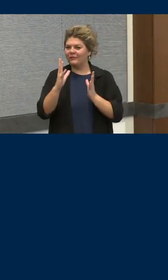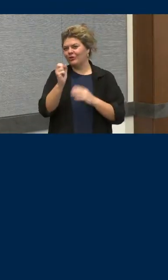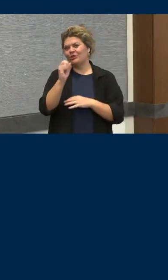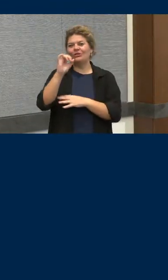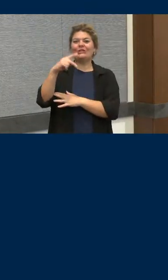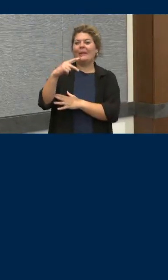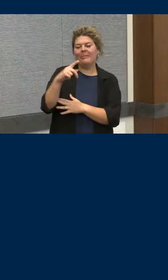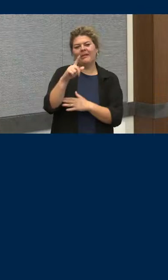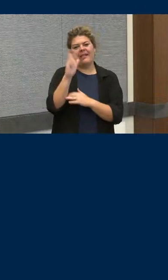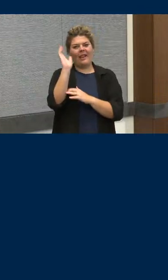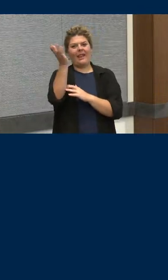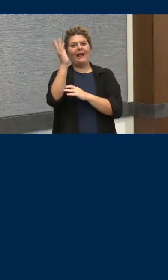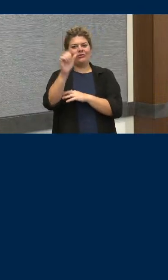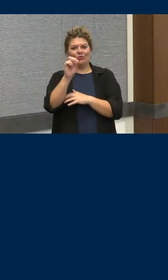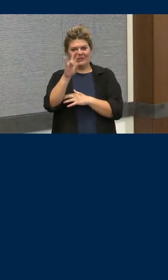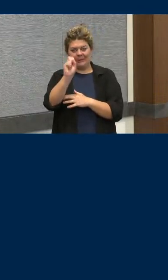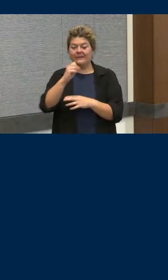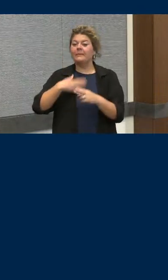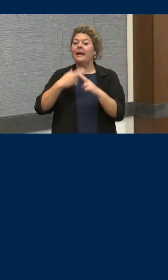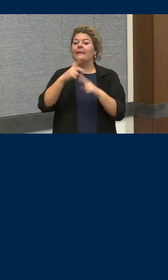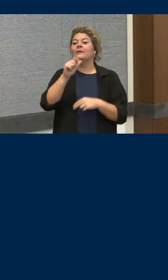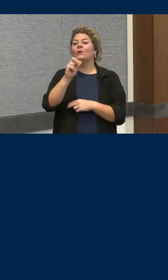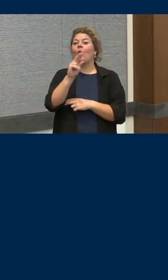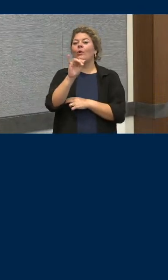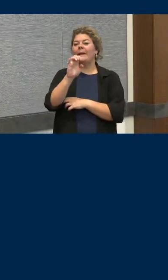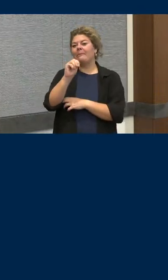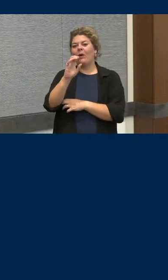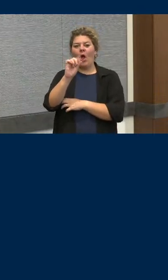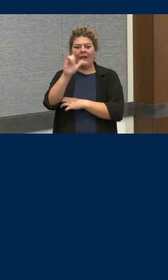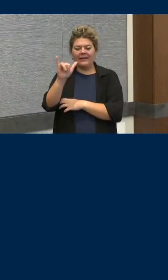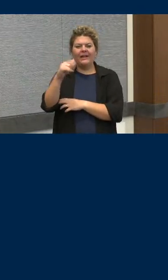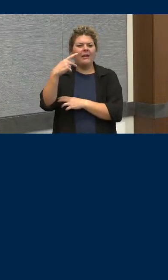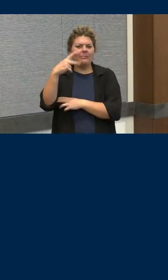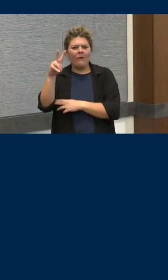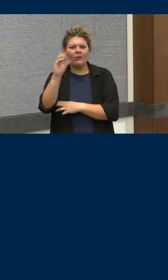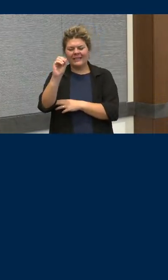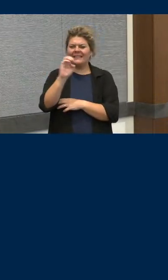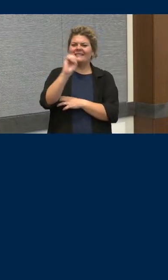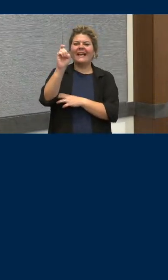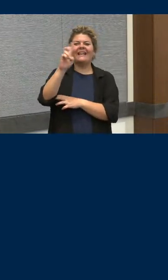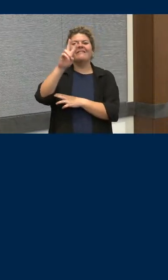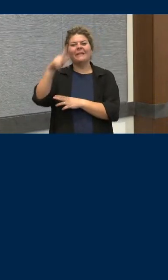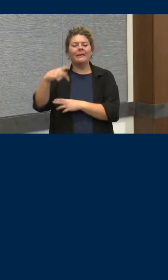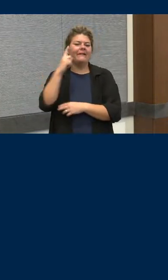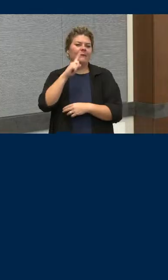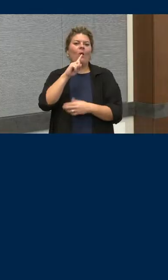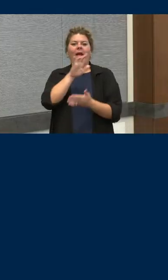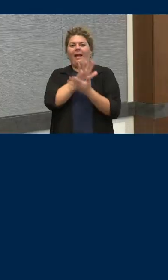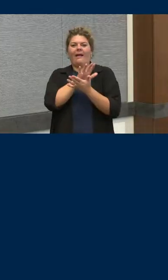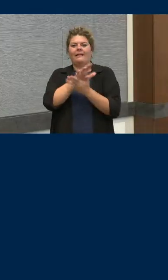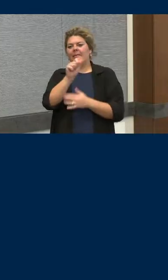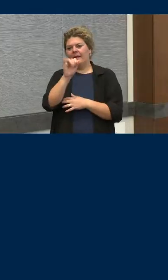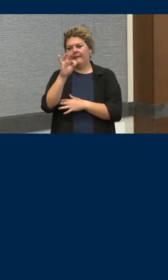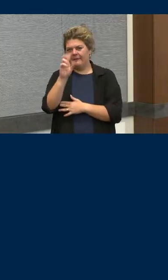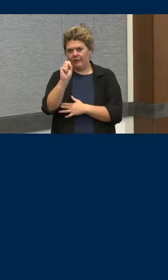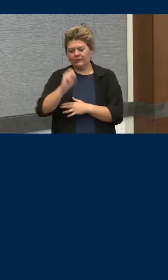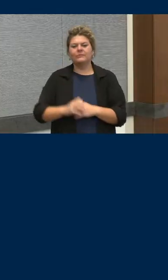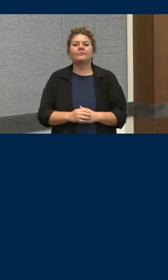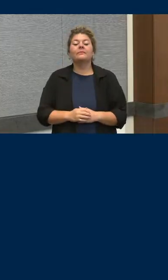am Laurie McCauley, provost and